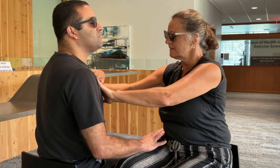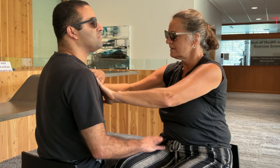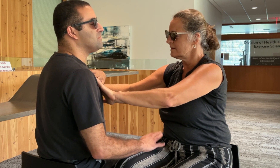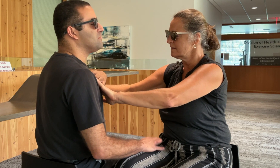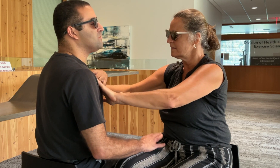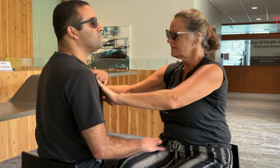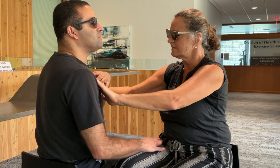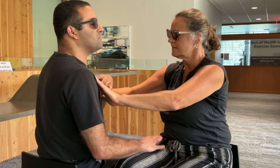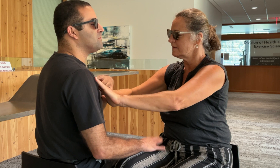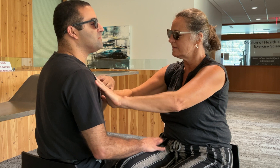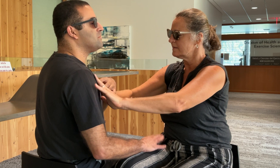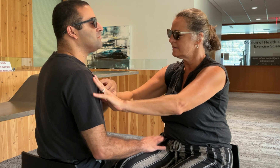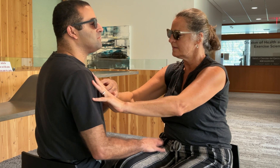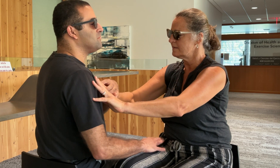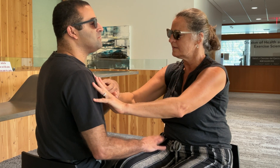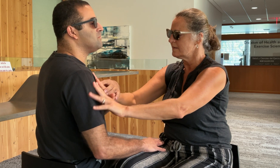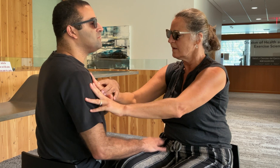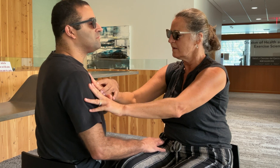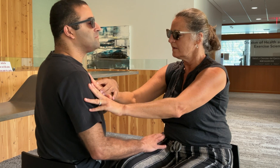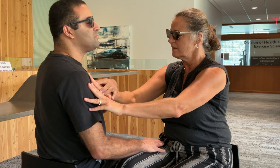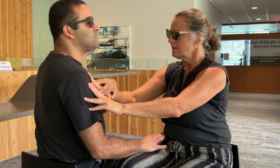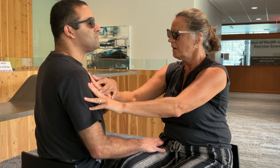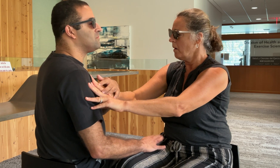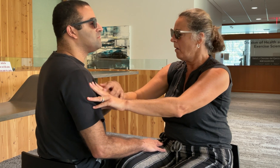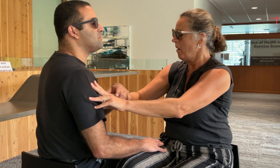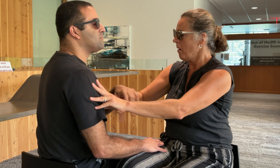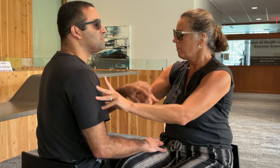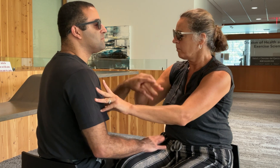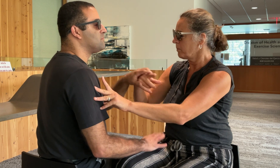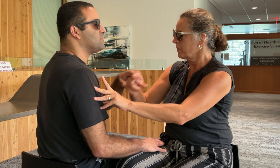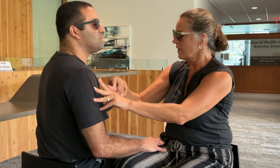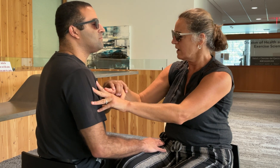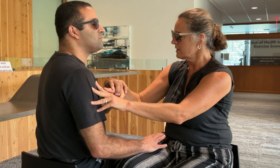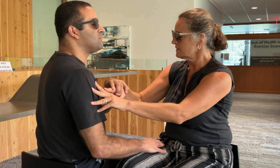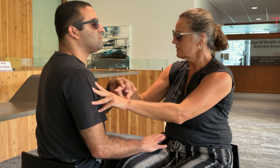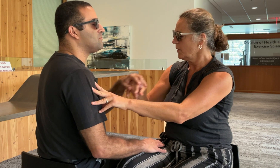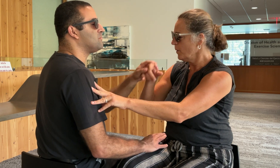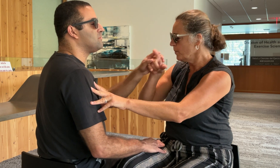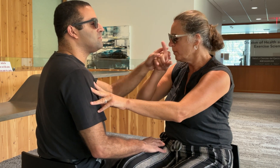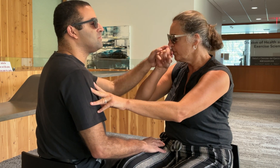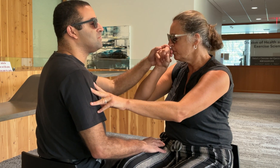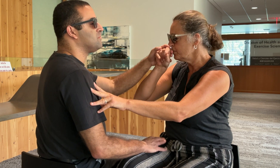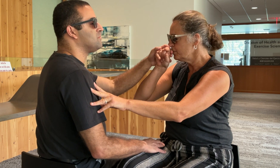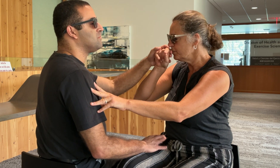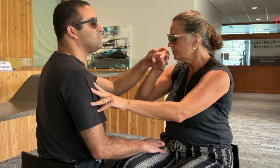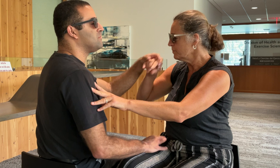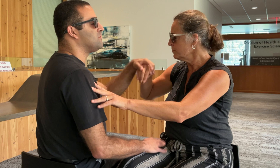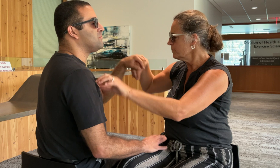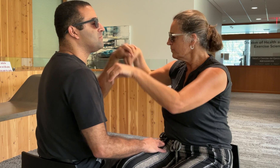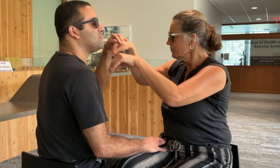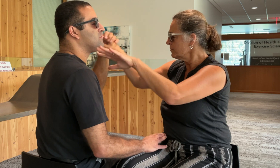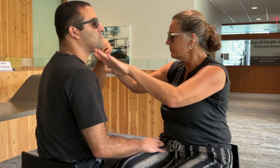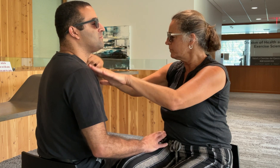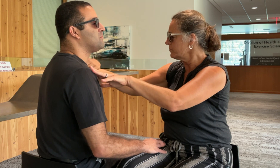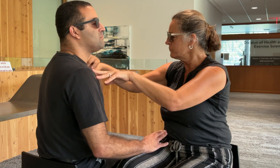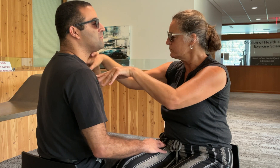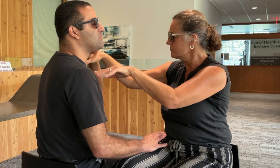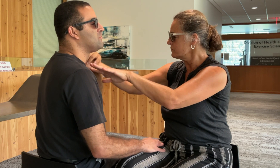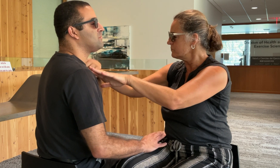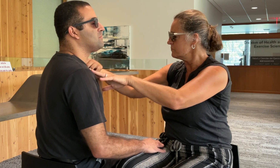This is more effective than using air space to indicate light or heat from above. Next, I describe birds flying past by flapping my fingers across the upper chest